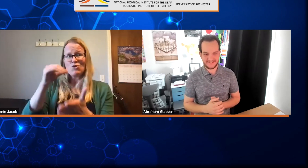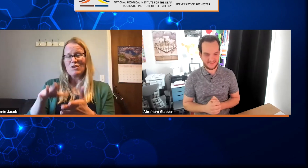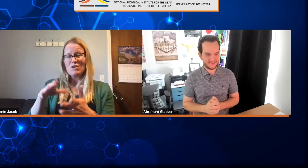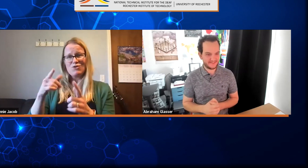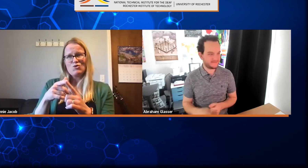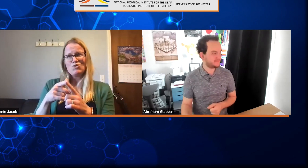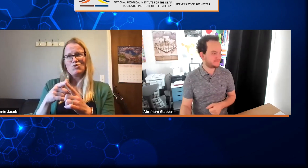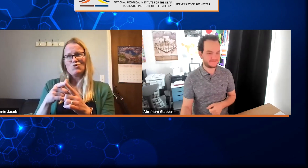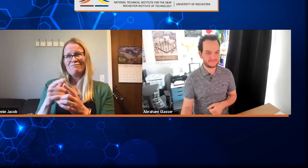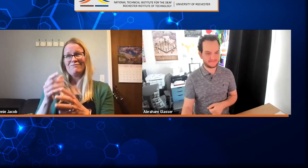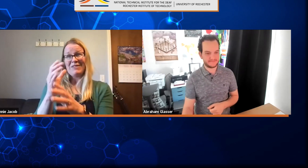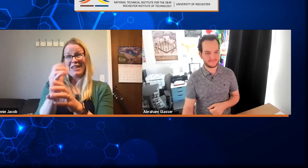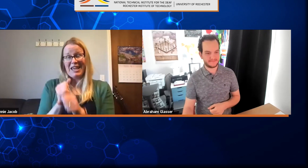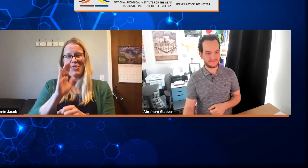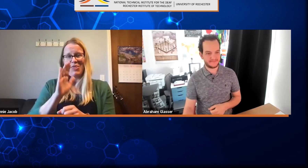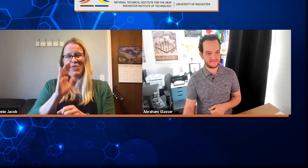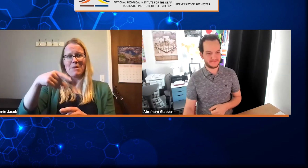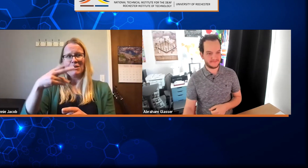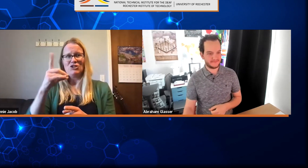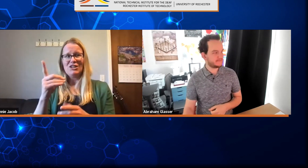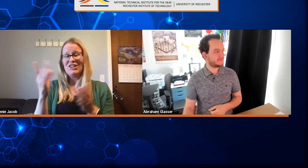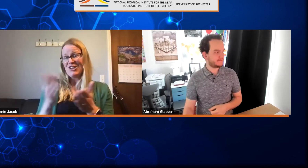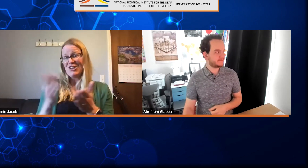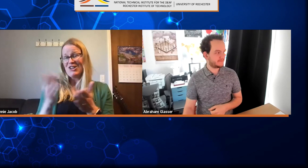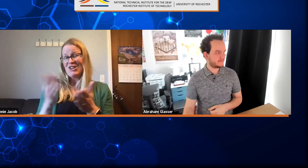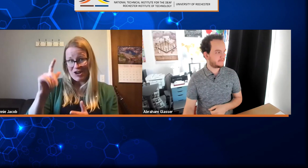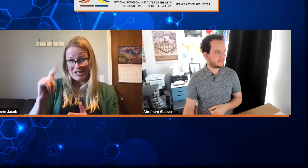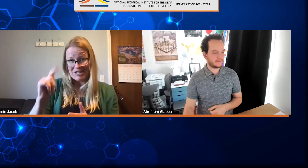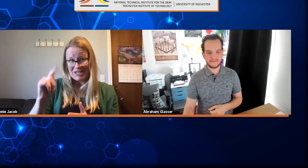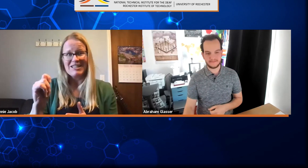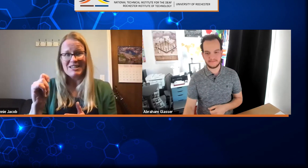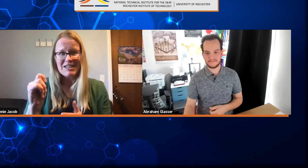to earn their Ph.D.s at RIT.